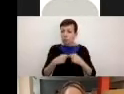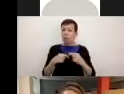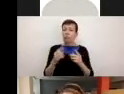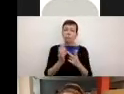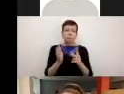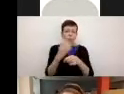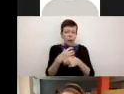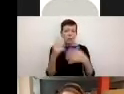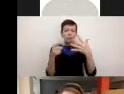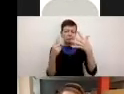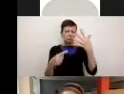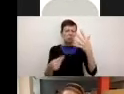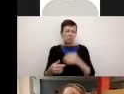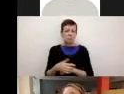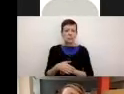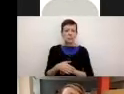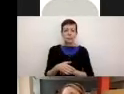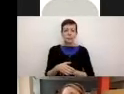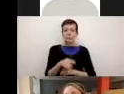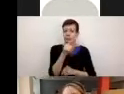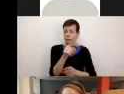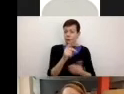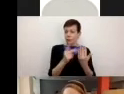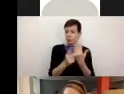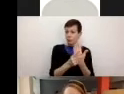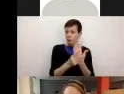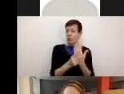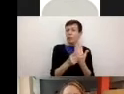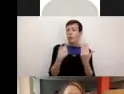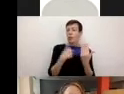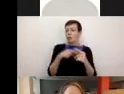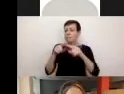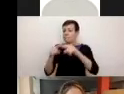This program is being developed with the ongoing guidance and recommendation of our Indigenous